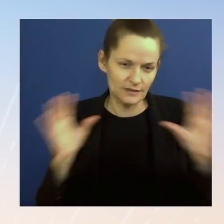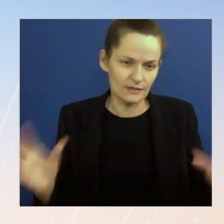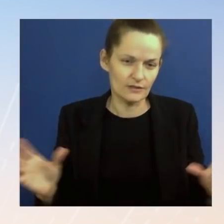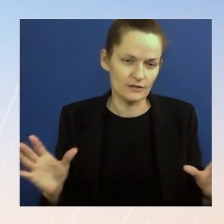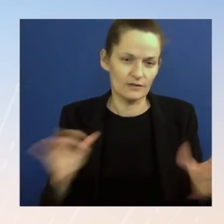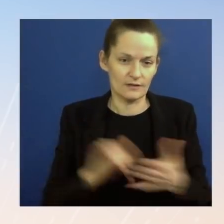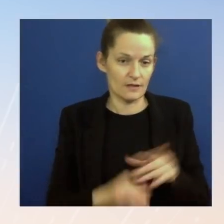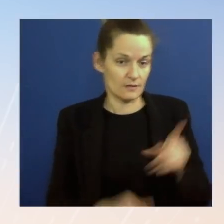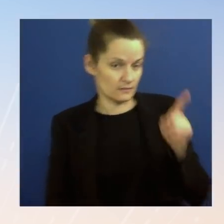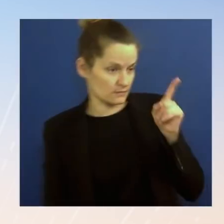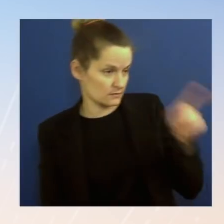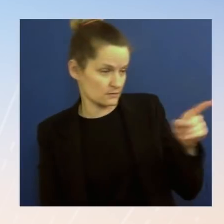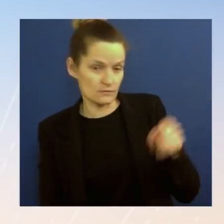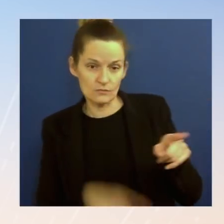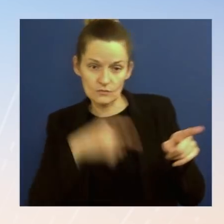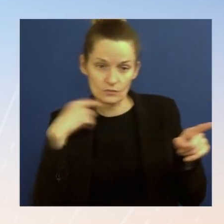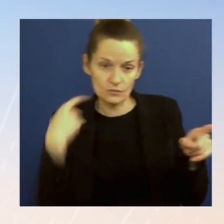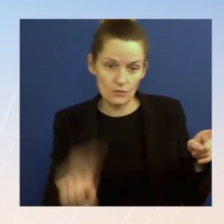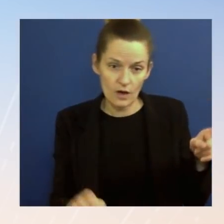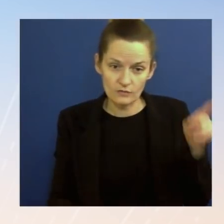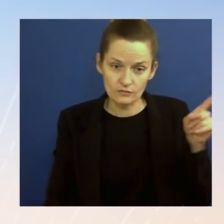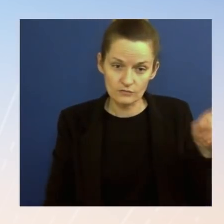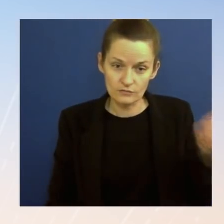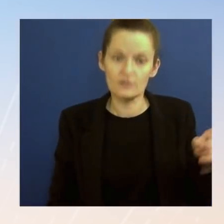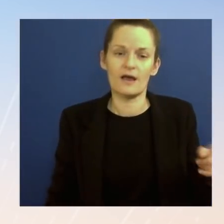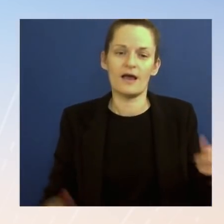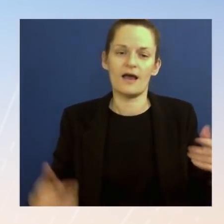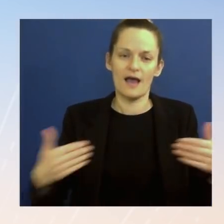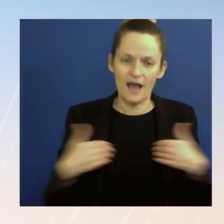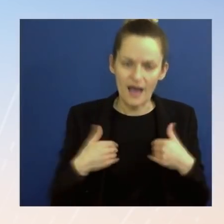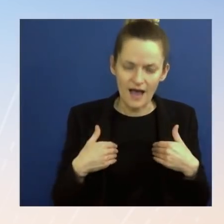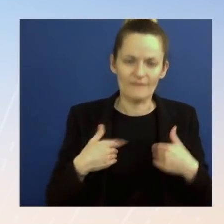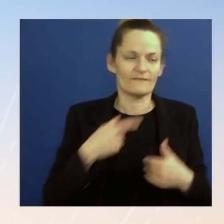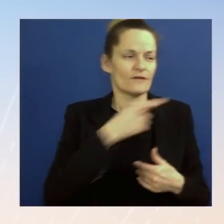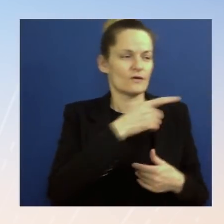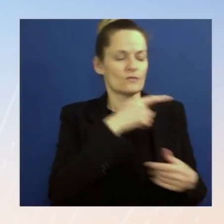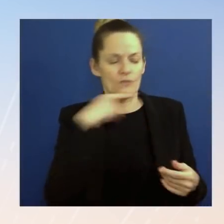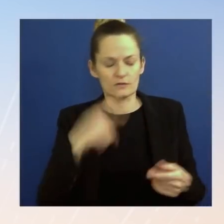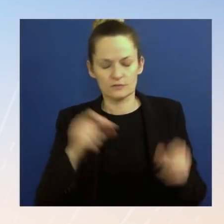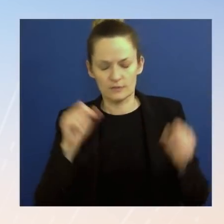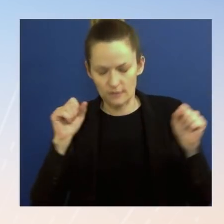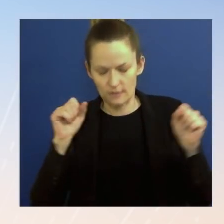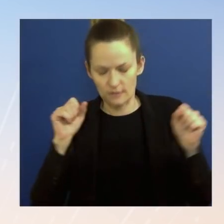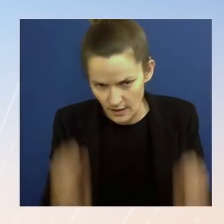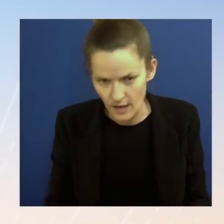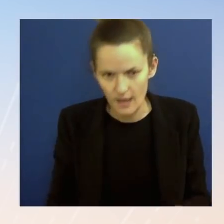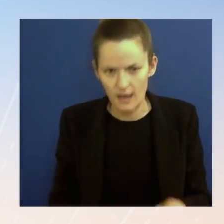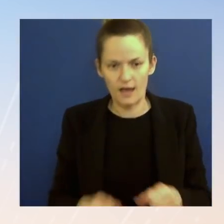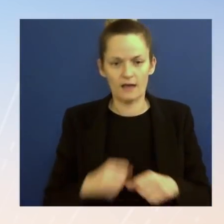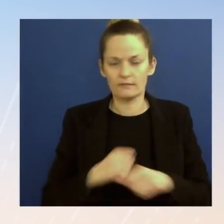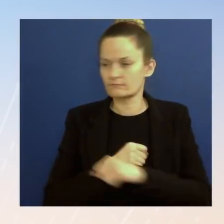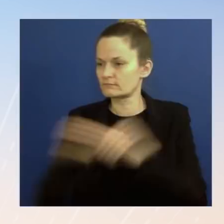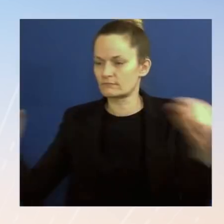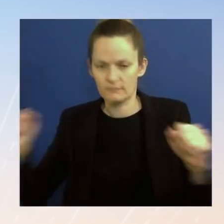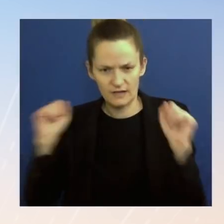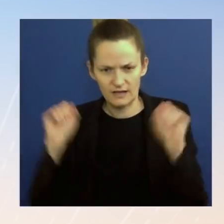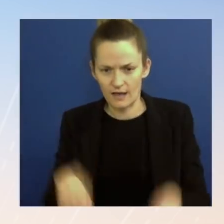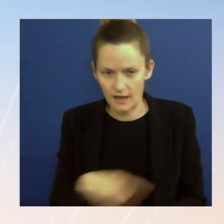Go ahead. The Press: Thank you, Jen. President Biden has repeatedly said, "No U.S. troops inside Ukraine." Ms. Psaki: Mm-hmm. The Press: Are there any U.S. troops